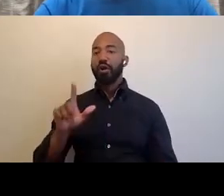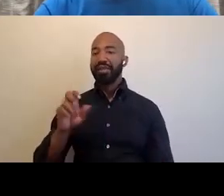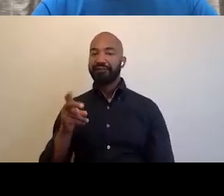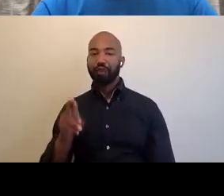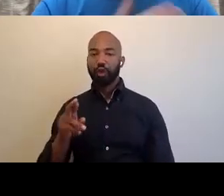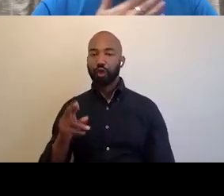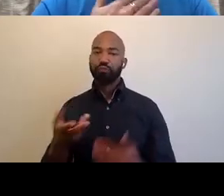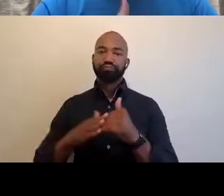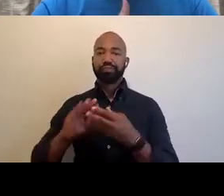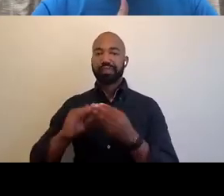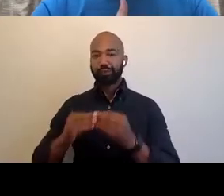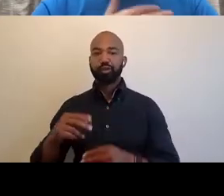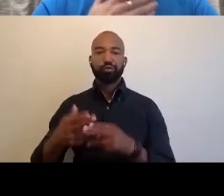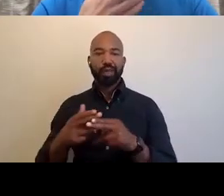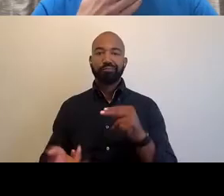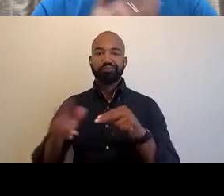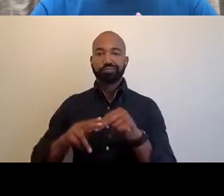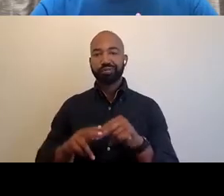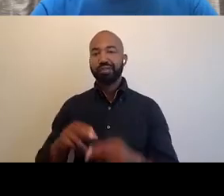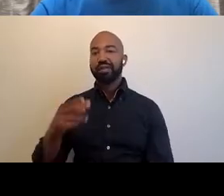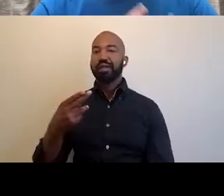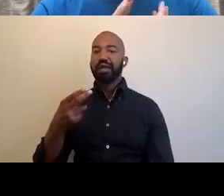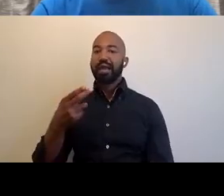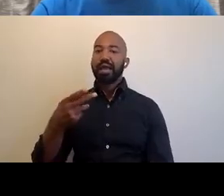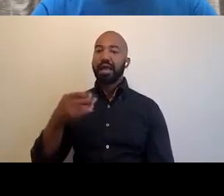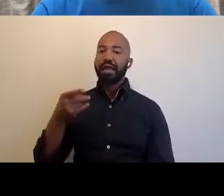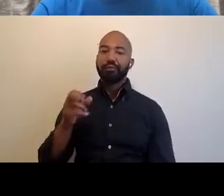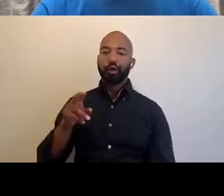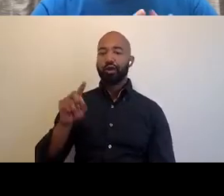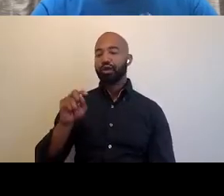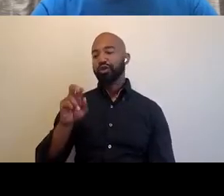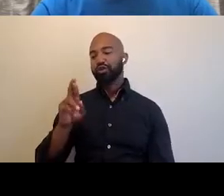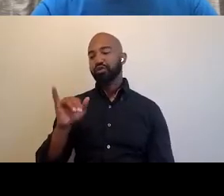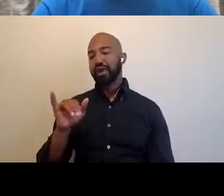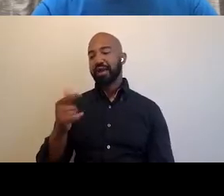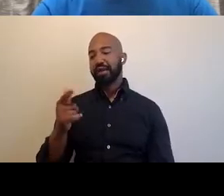So if your provider asks you for a lipid panel, that's a cholesterol panel, that's one of the reasons we wanna